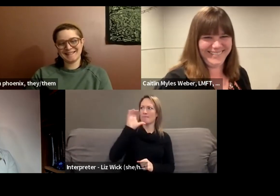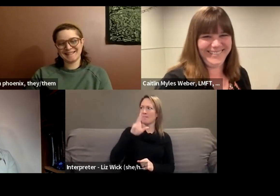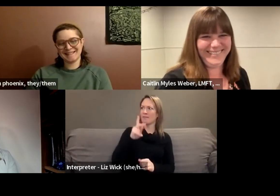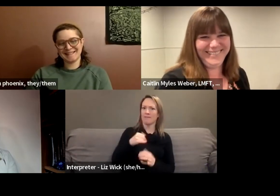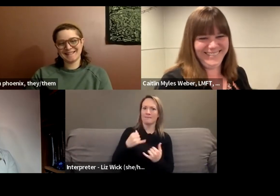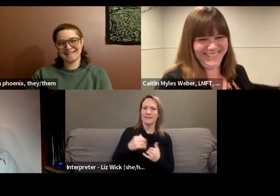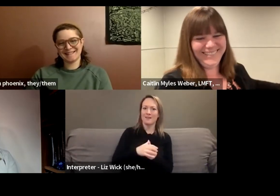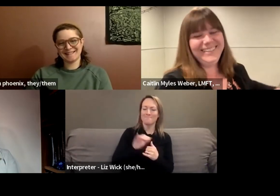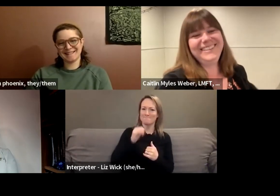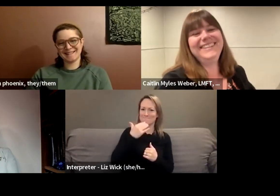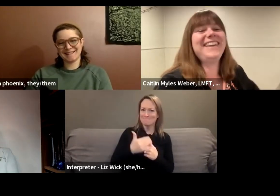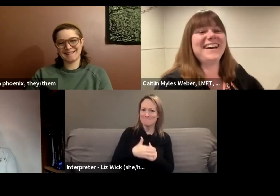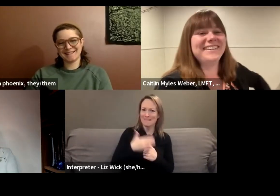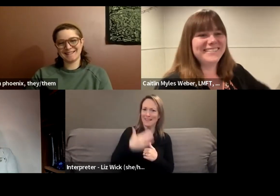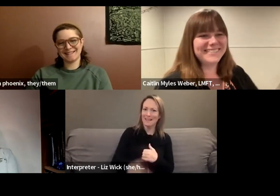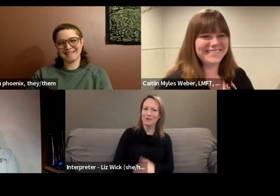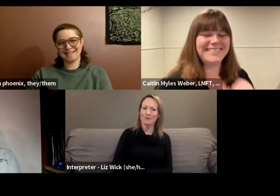It's good, thank you. Yeah.